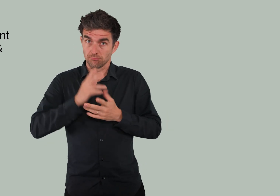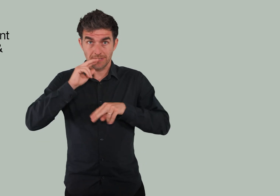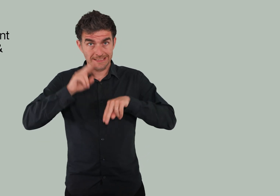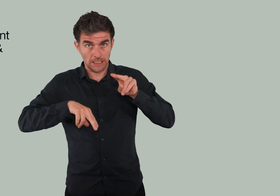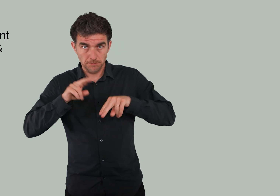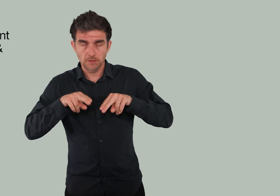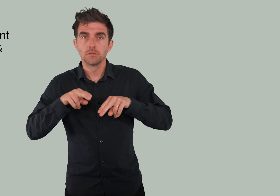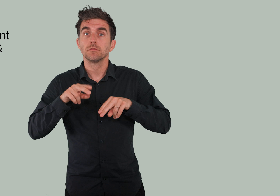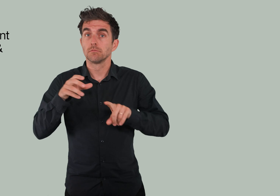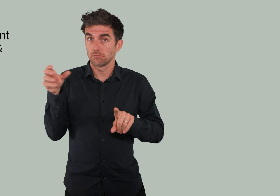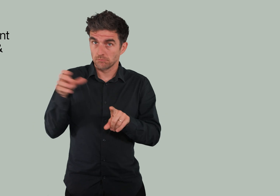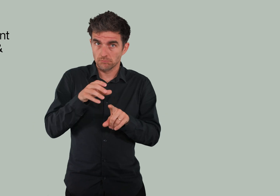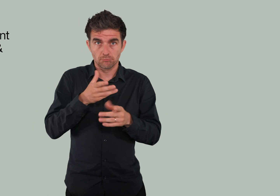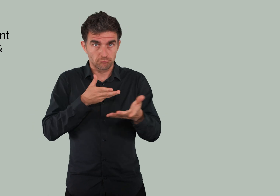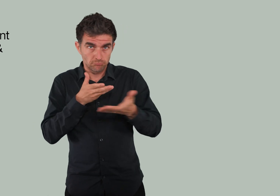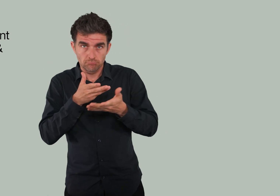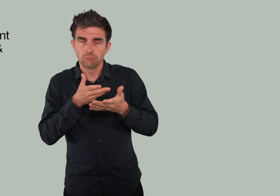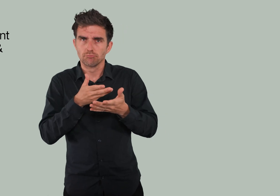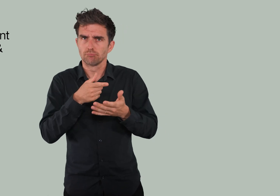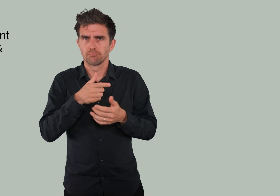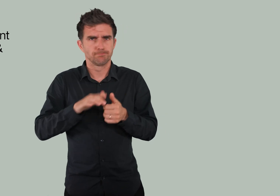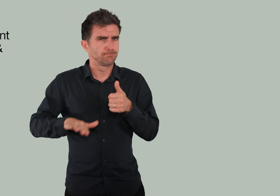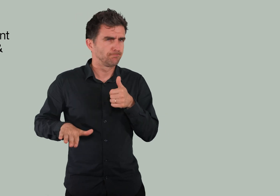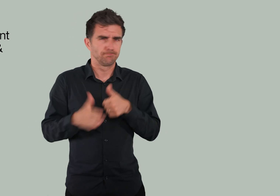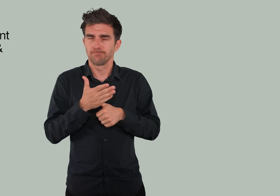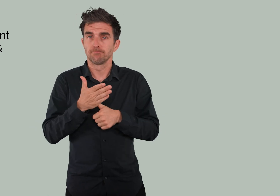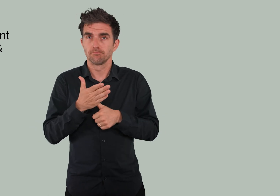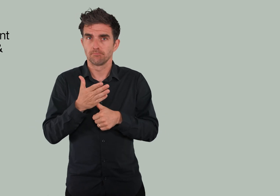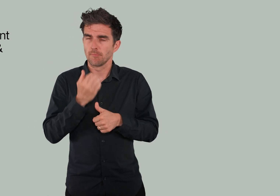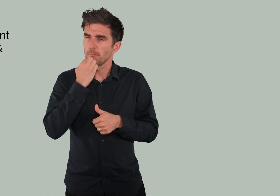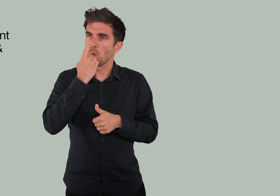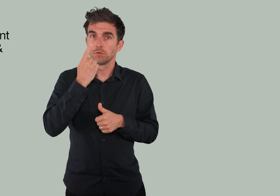assessments, with assessor interaction being a primary driver